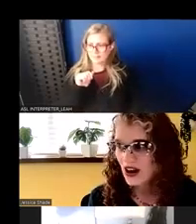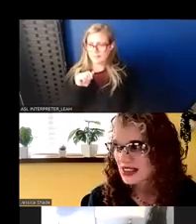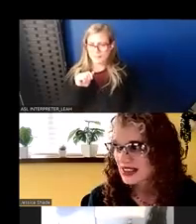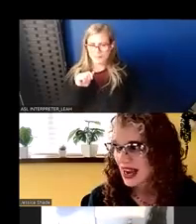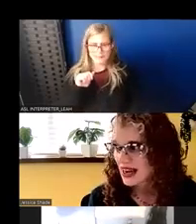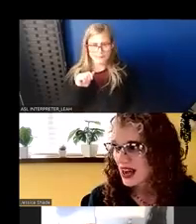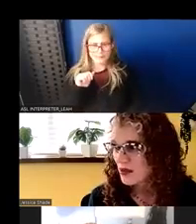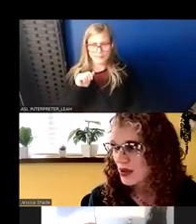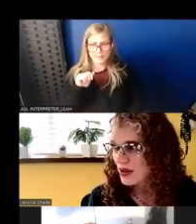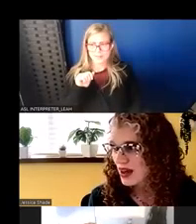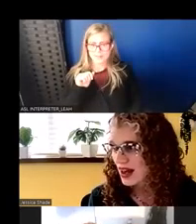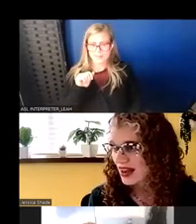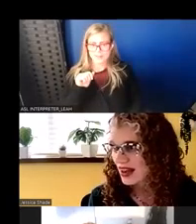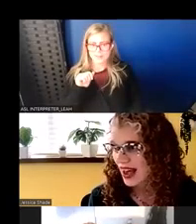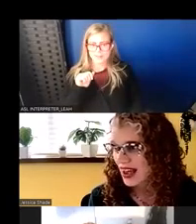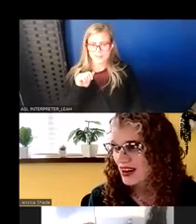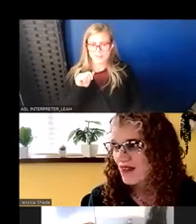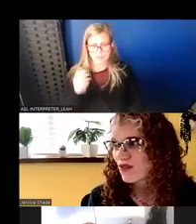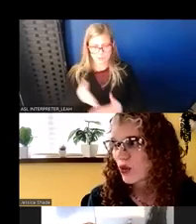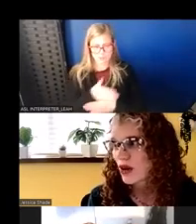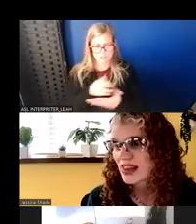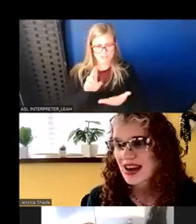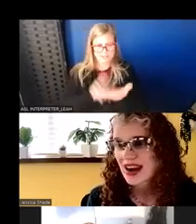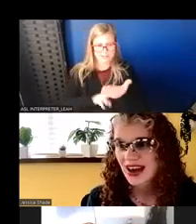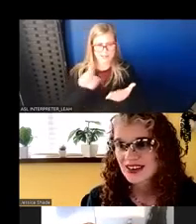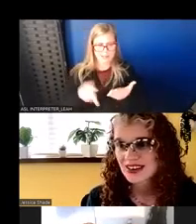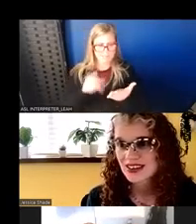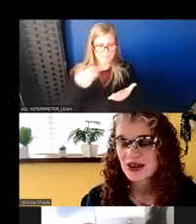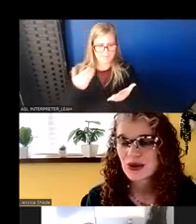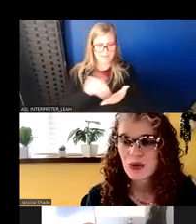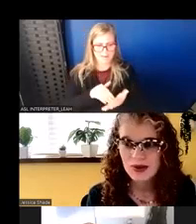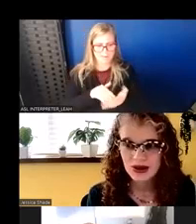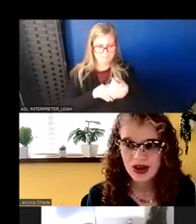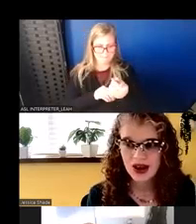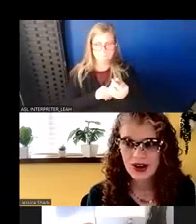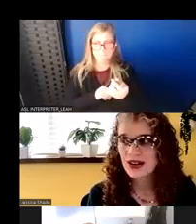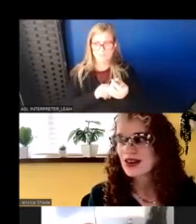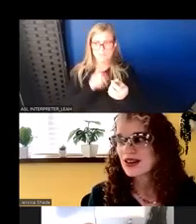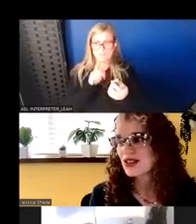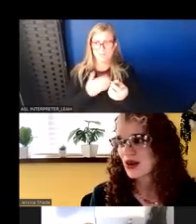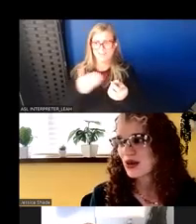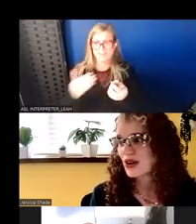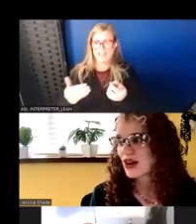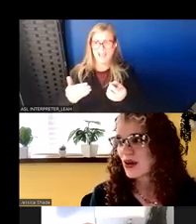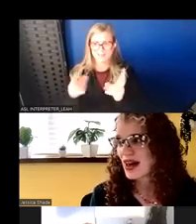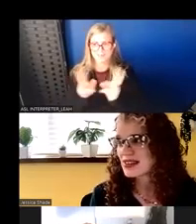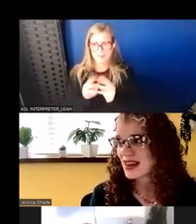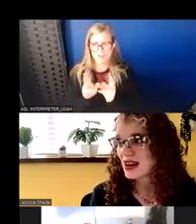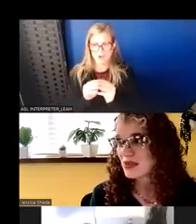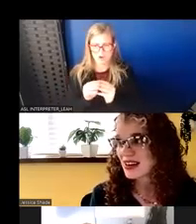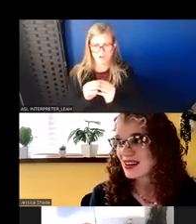the sign up again for the next webinar. So you can go ahead, sign up here.